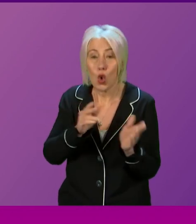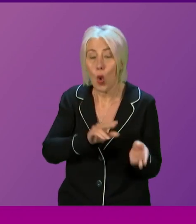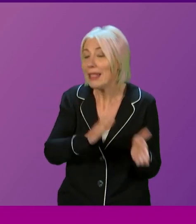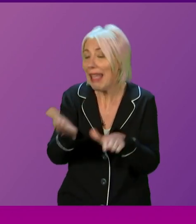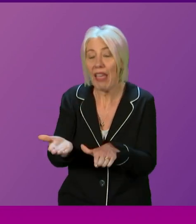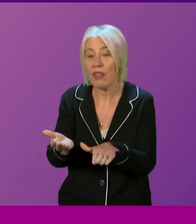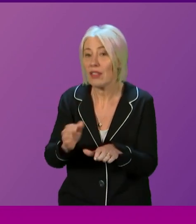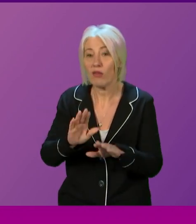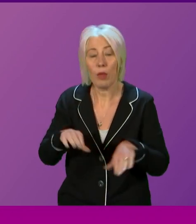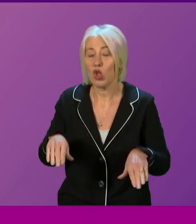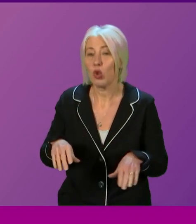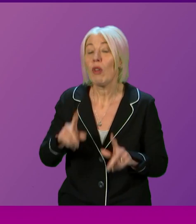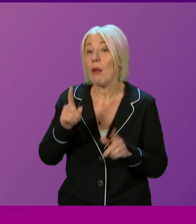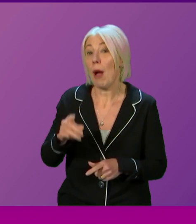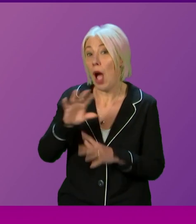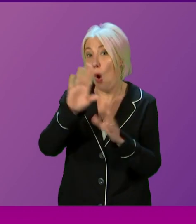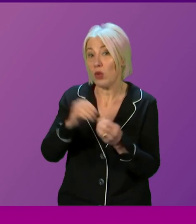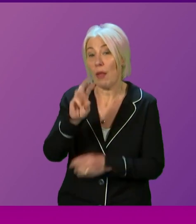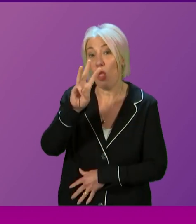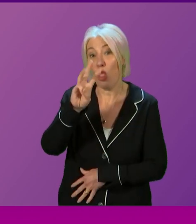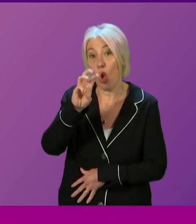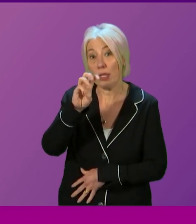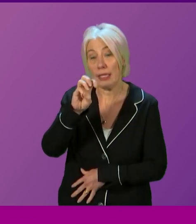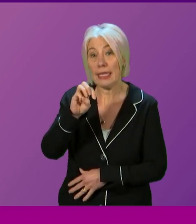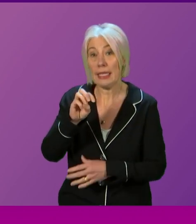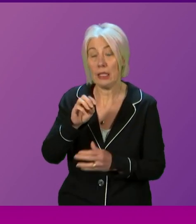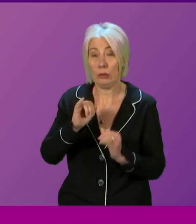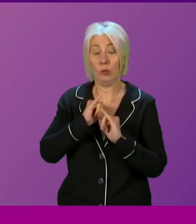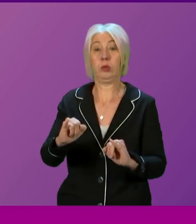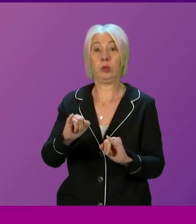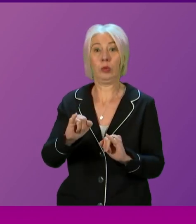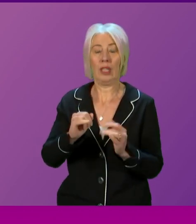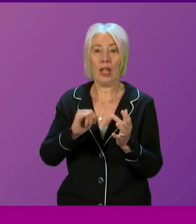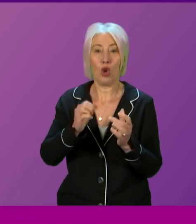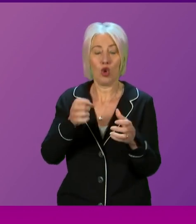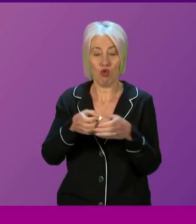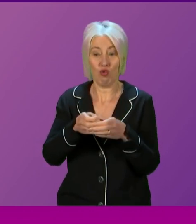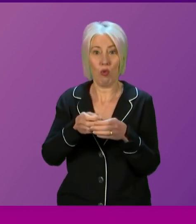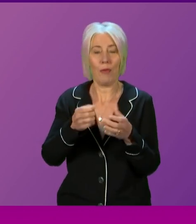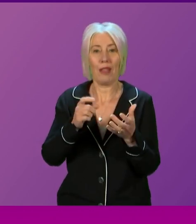However, a total of 13 invasive group A Strep cases in children under 10 were reported to